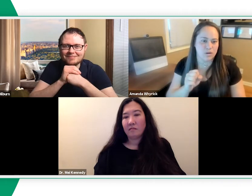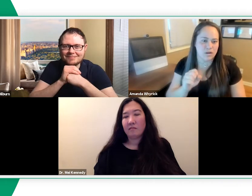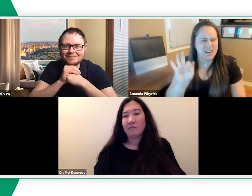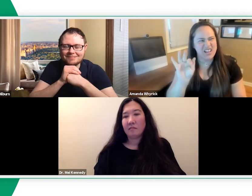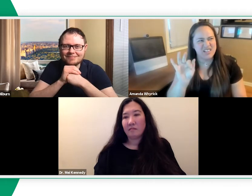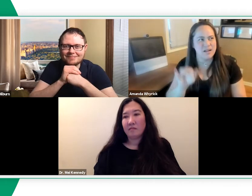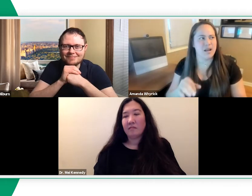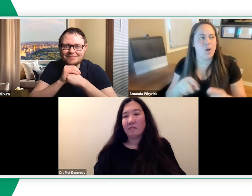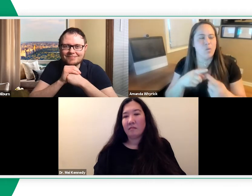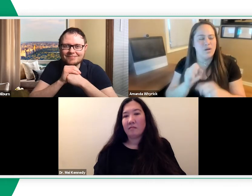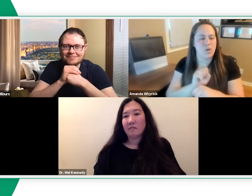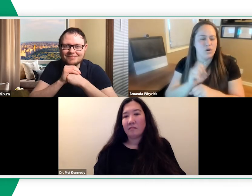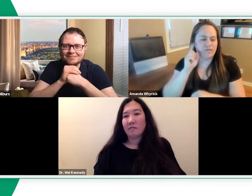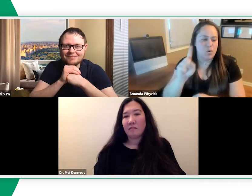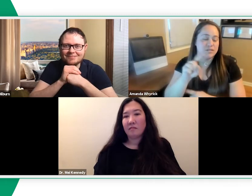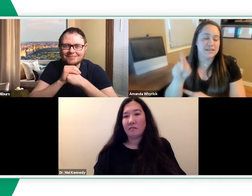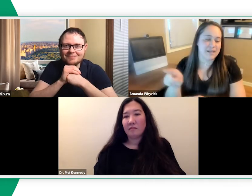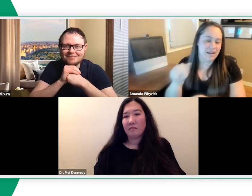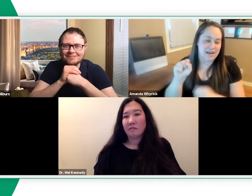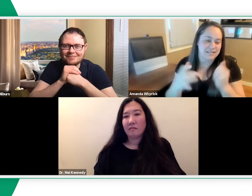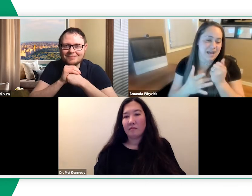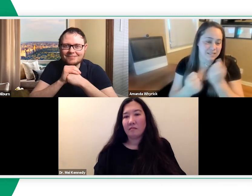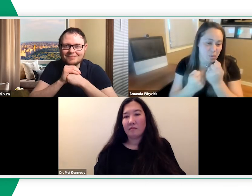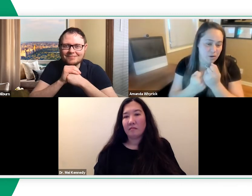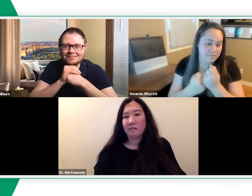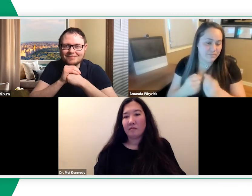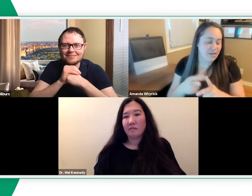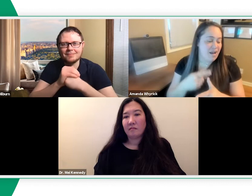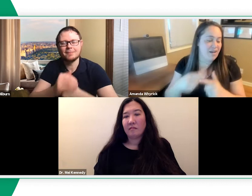18 years old, 19, when I worked for Z as a Tech Support.